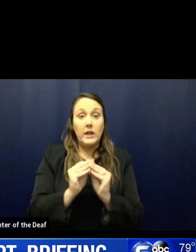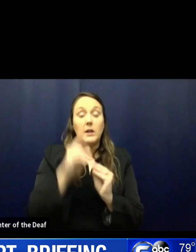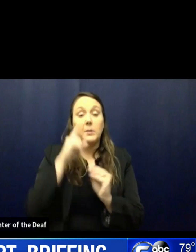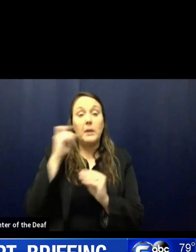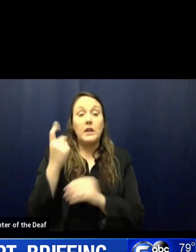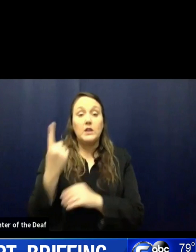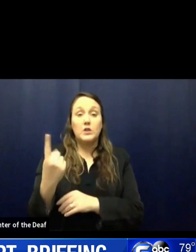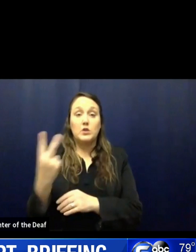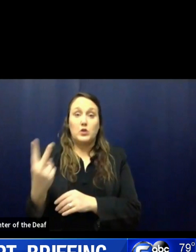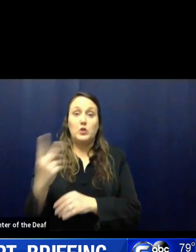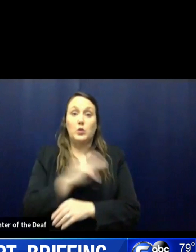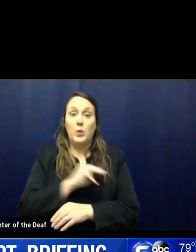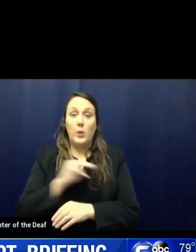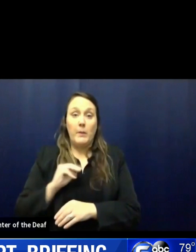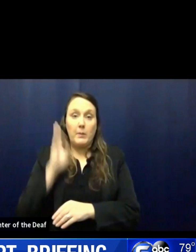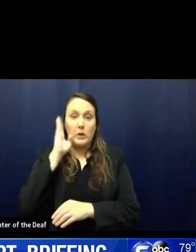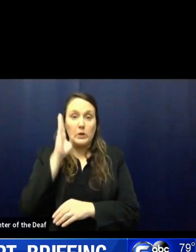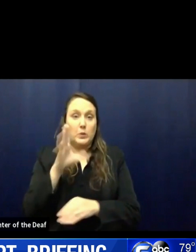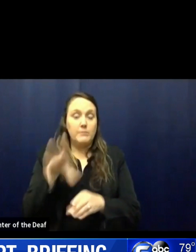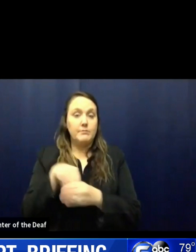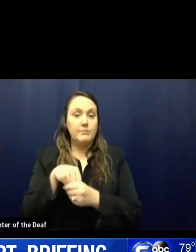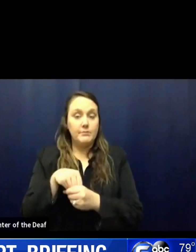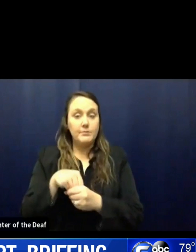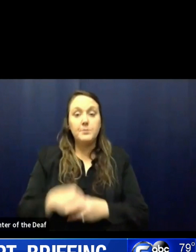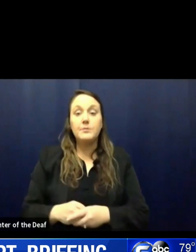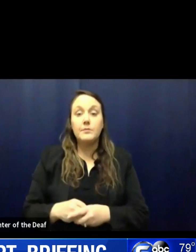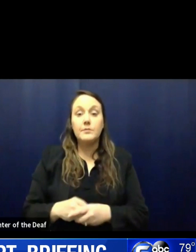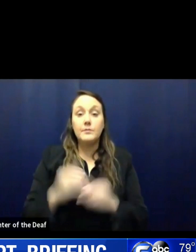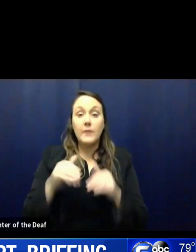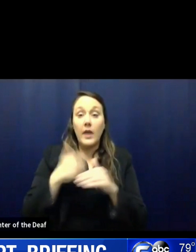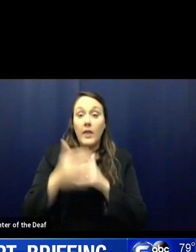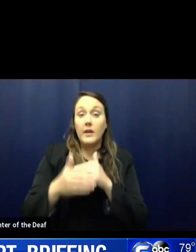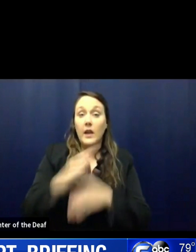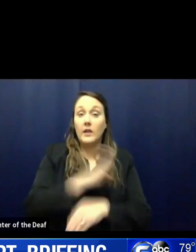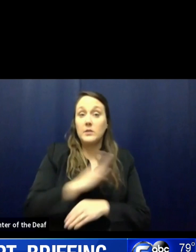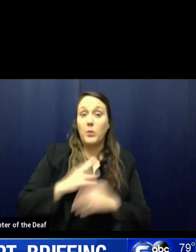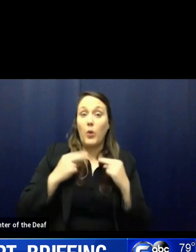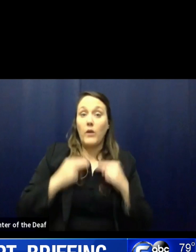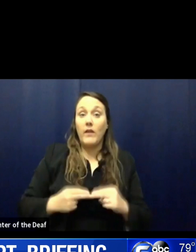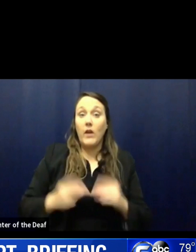THERE WILL BE NO DELIBERATION OR BUILDING ON BOARD TO HELP, ONE TO MAKE YOU WEAR THIS